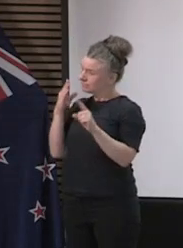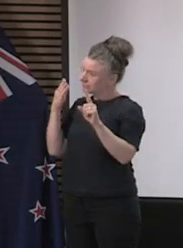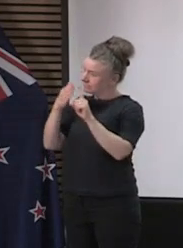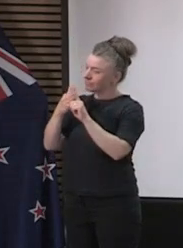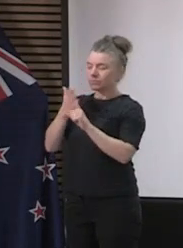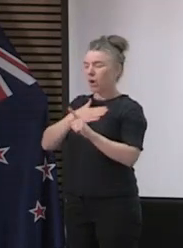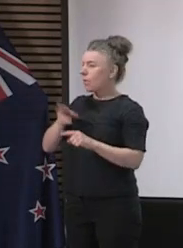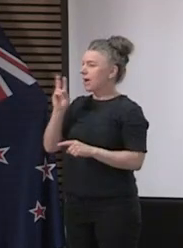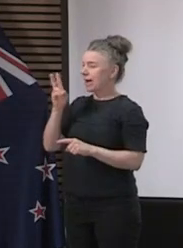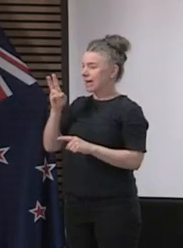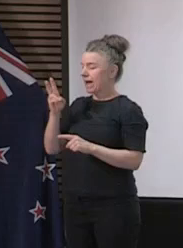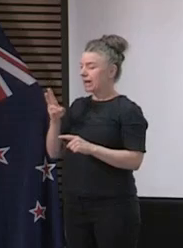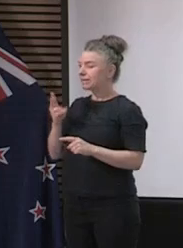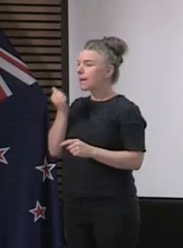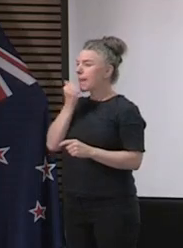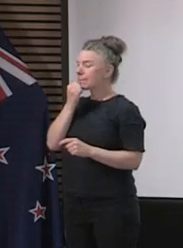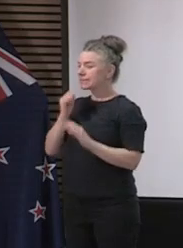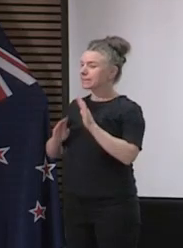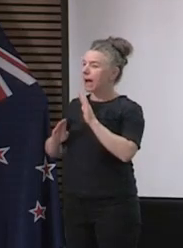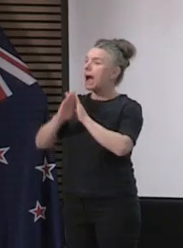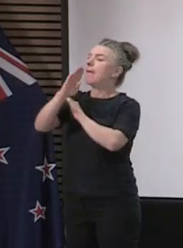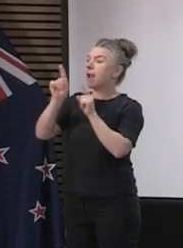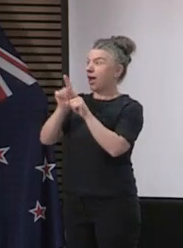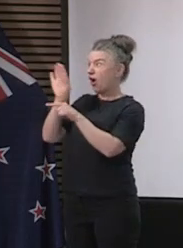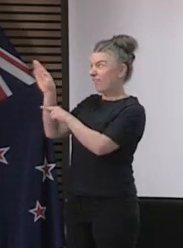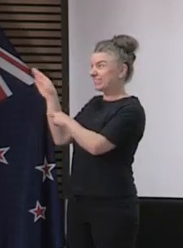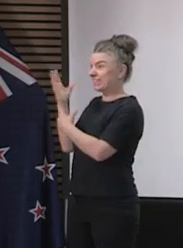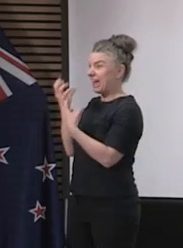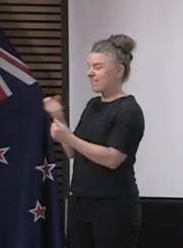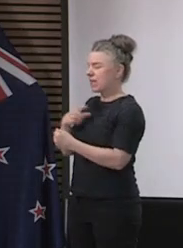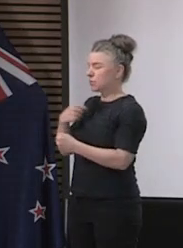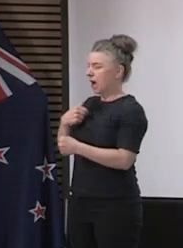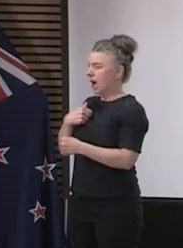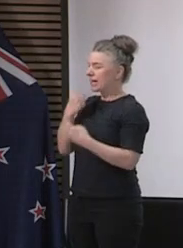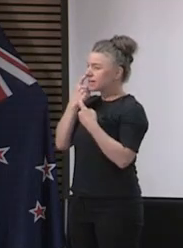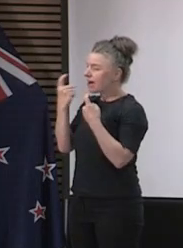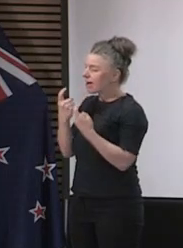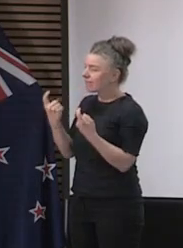what's happened overseas? We are doing everything we can to prevent New Zealand experiencing the second wave